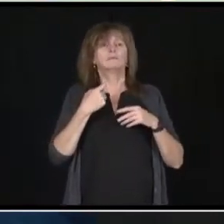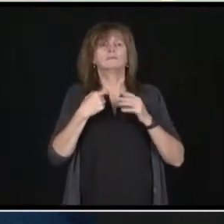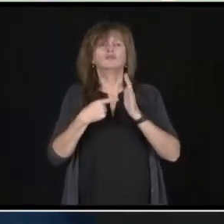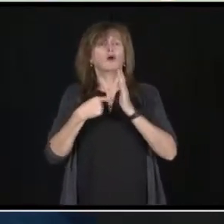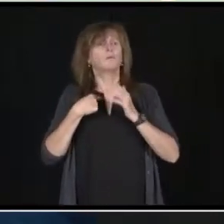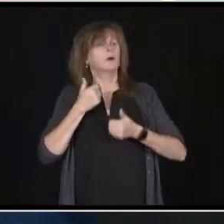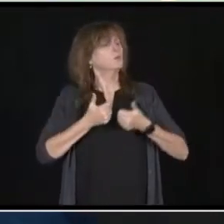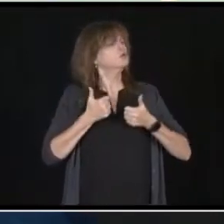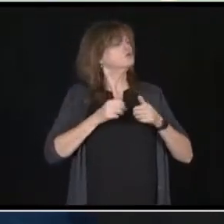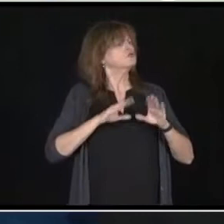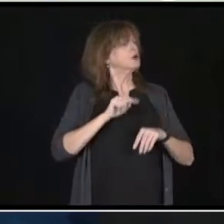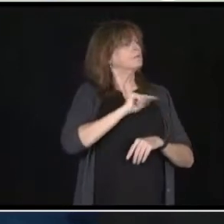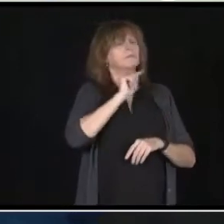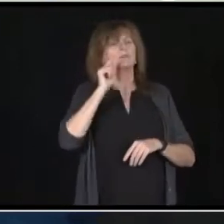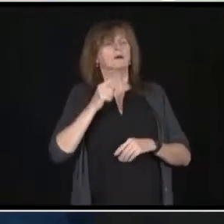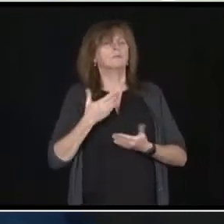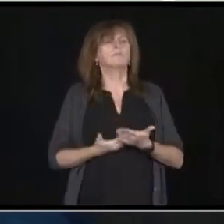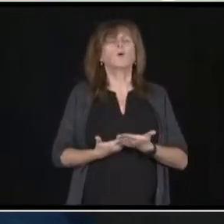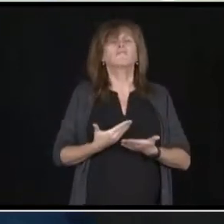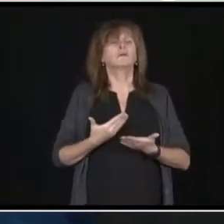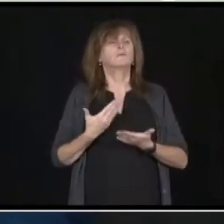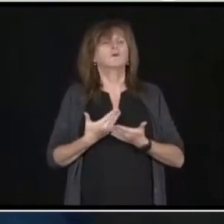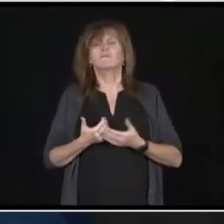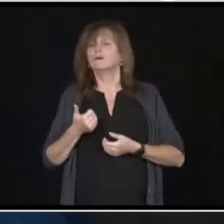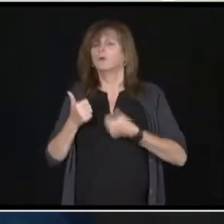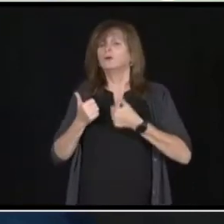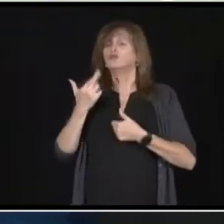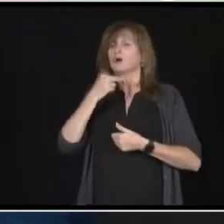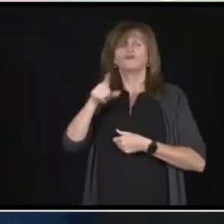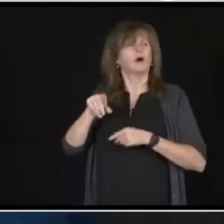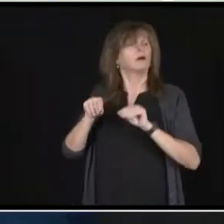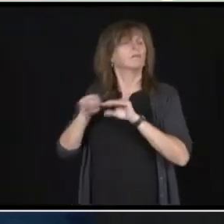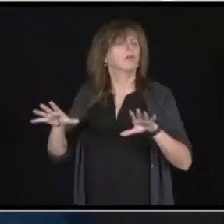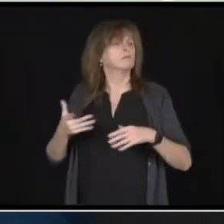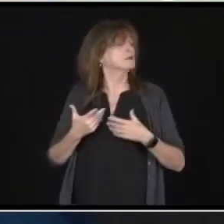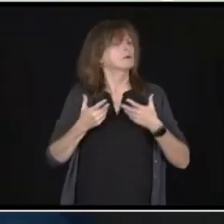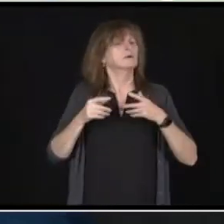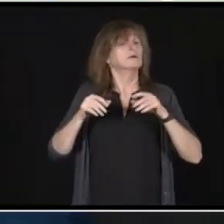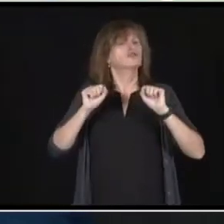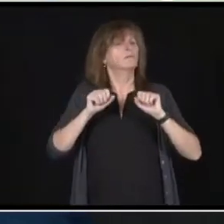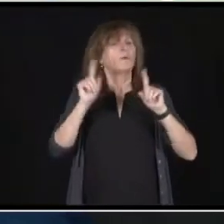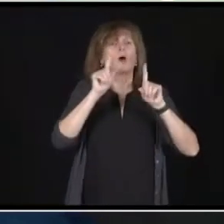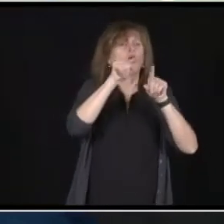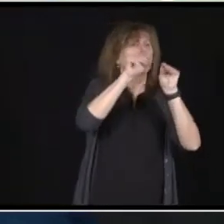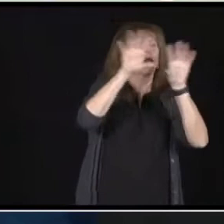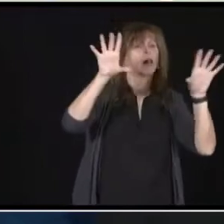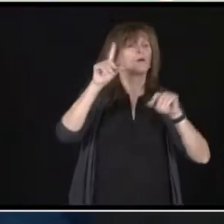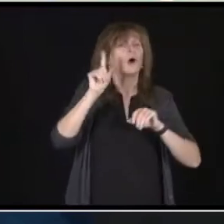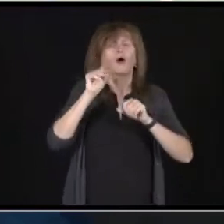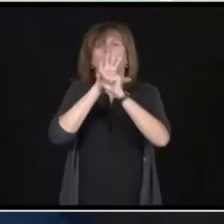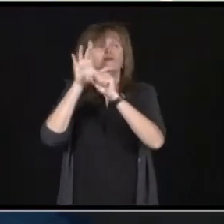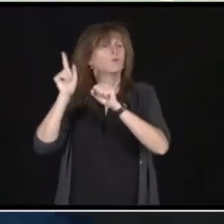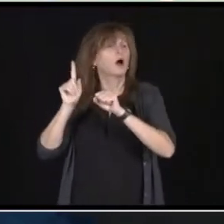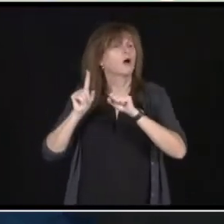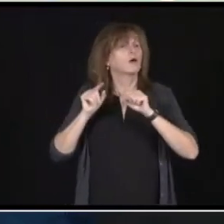show me what Jim's restaurants have had no break in my area.